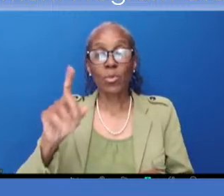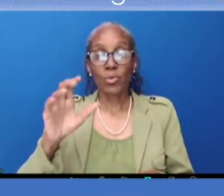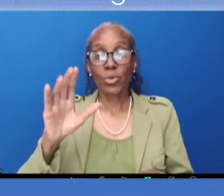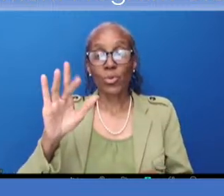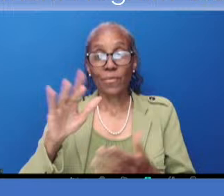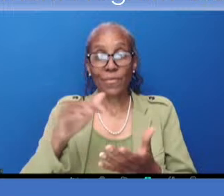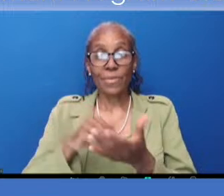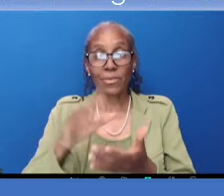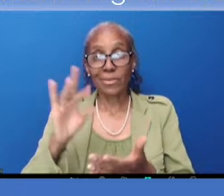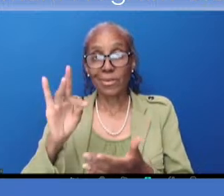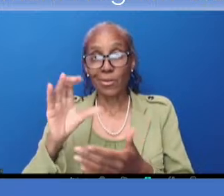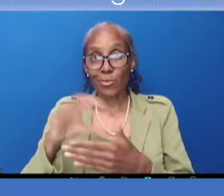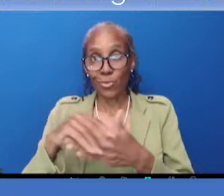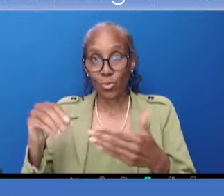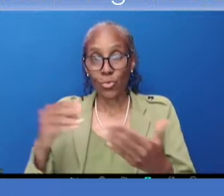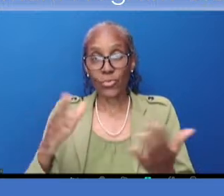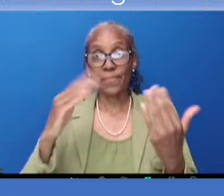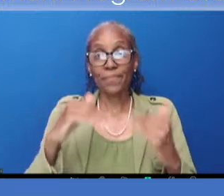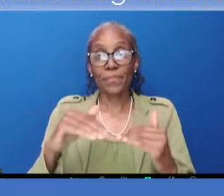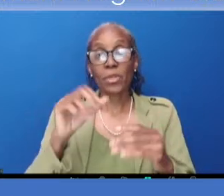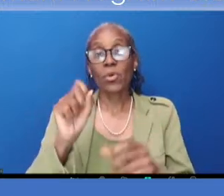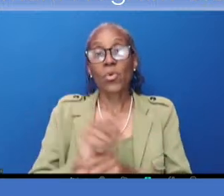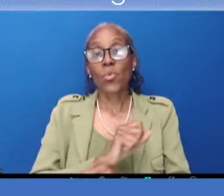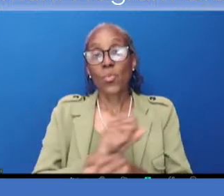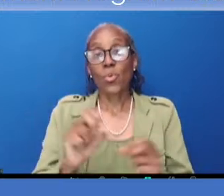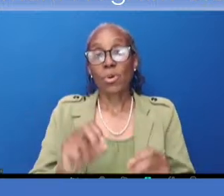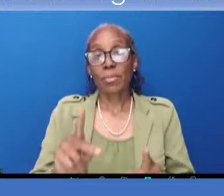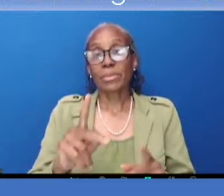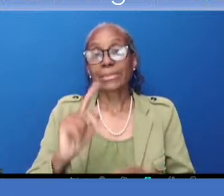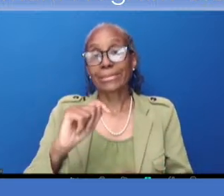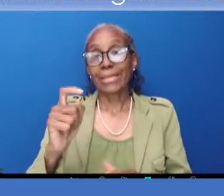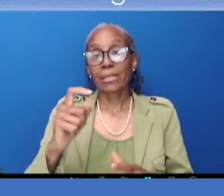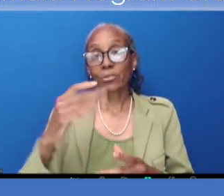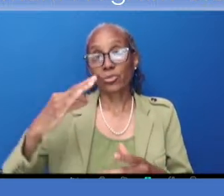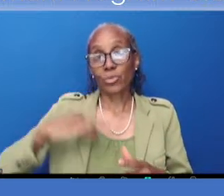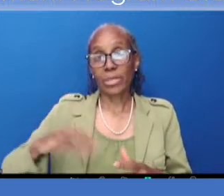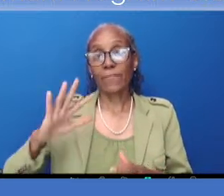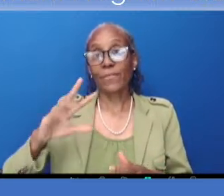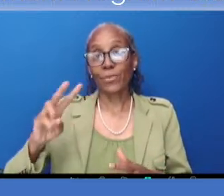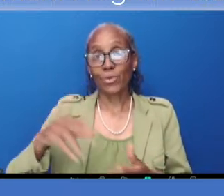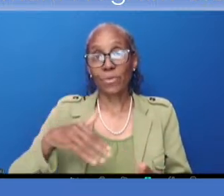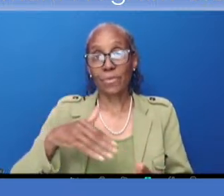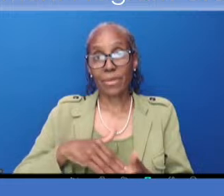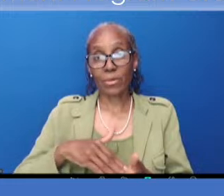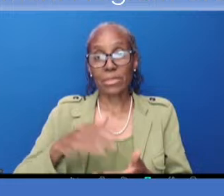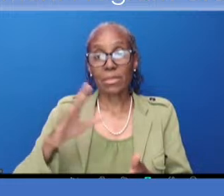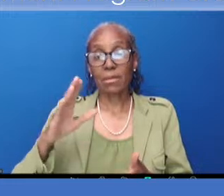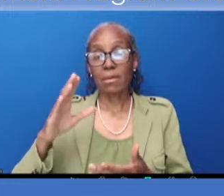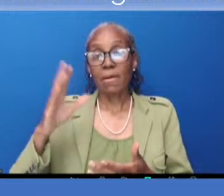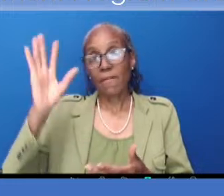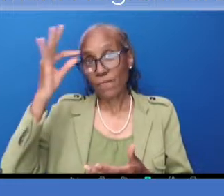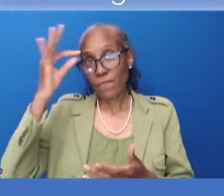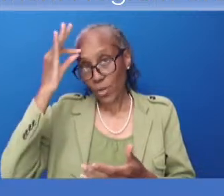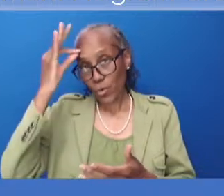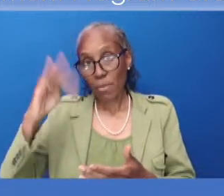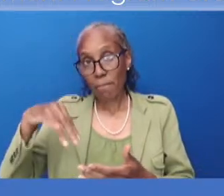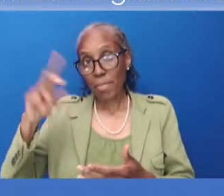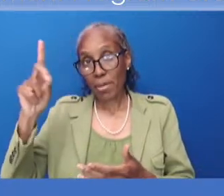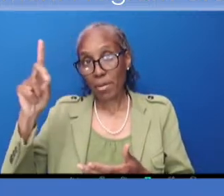NORTH CAROLINA COMMUNITY COLLEGE